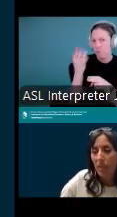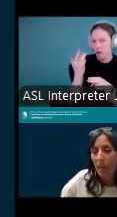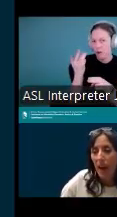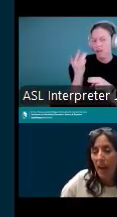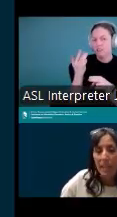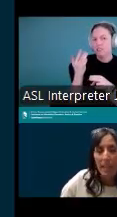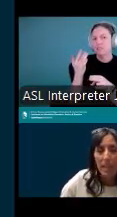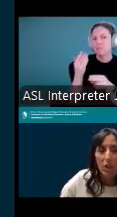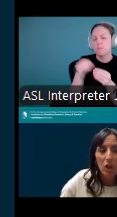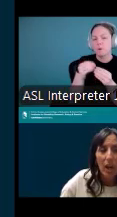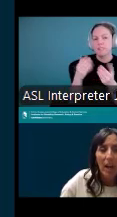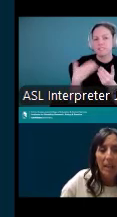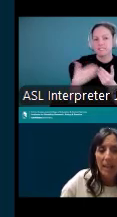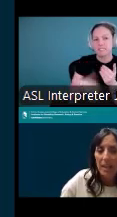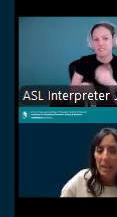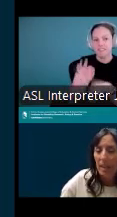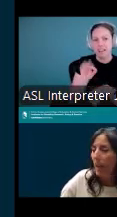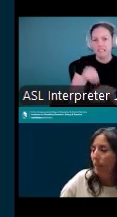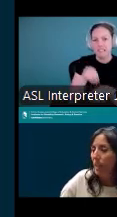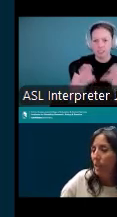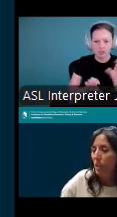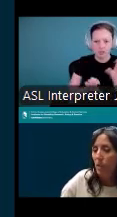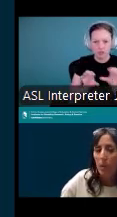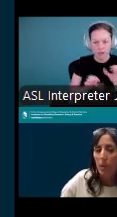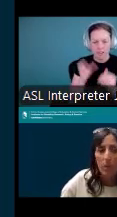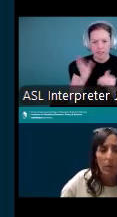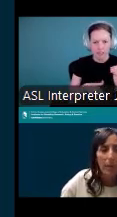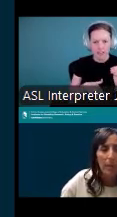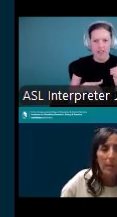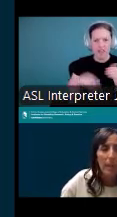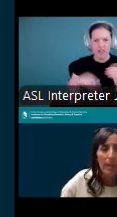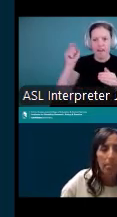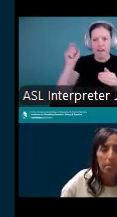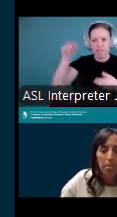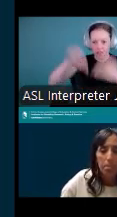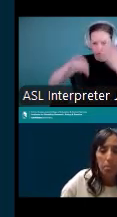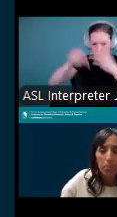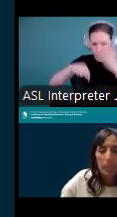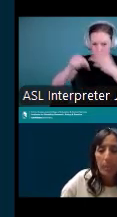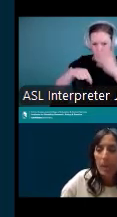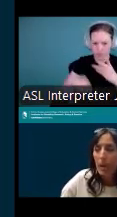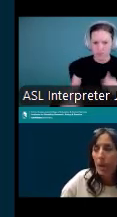find in chat, instead of having to scroll through everybody.